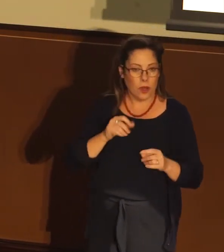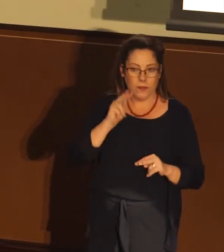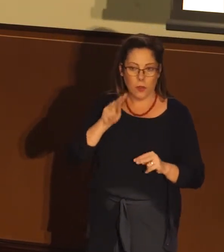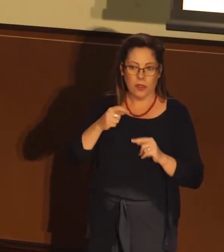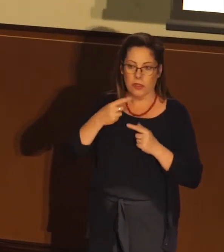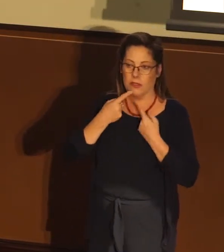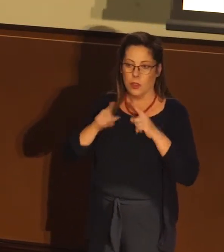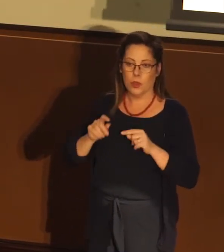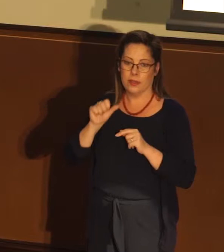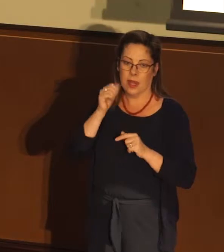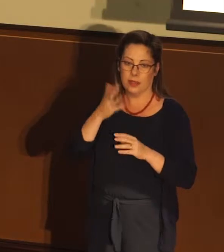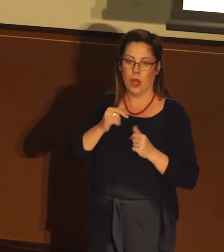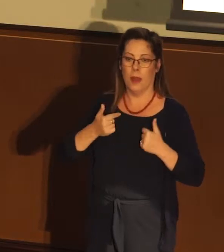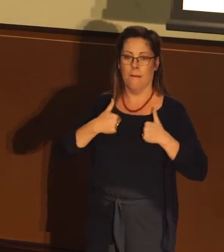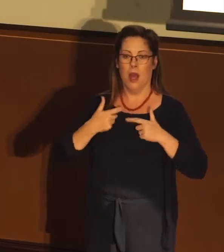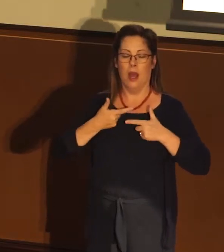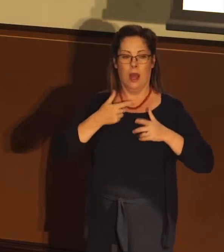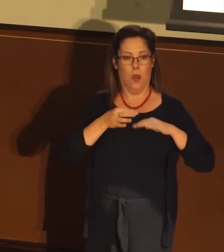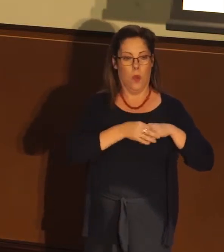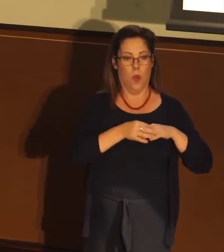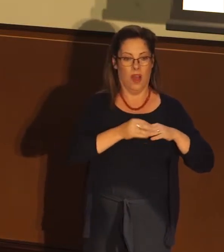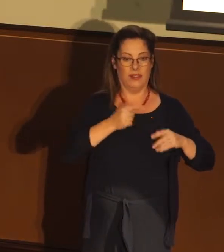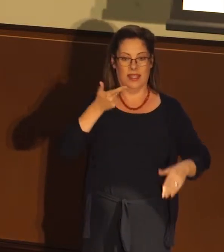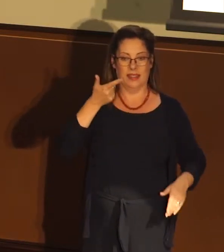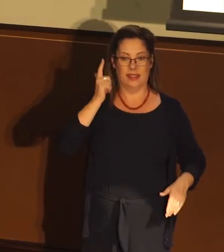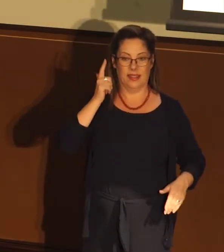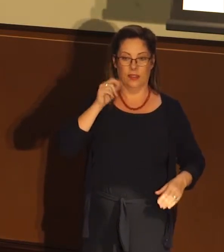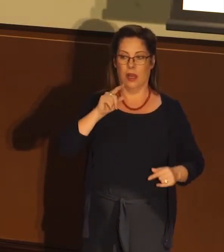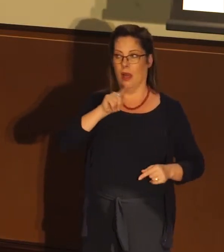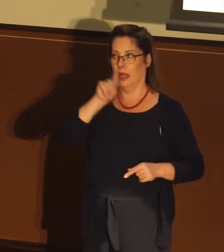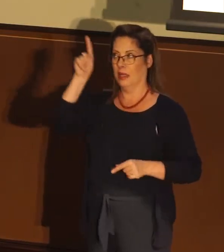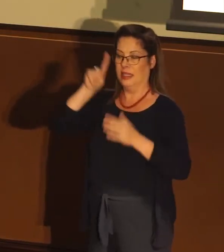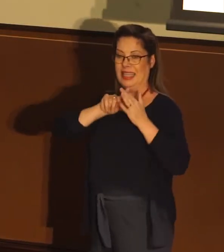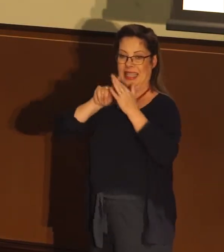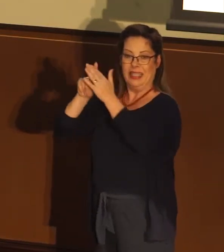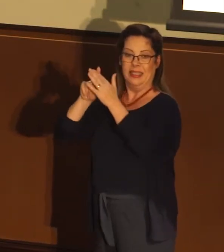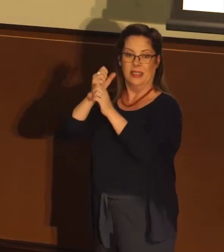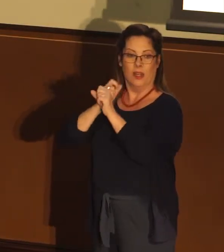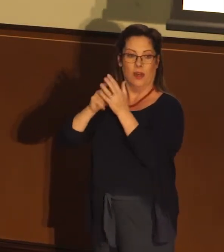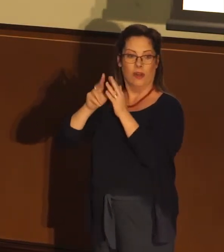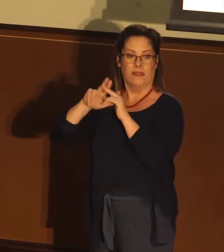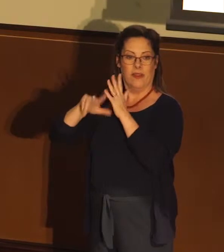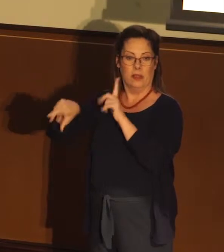but my wife's a teacher librarian up at St. Joseph's in East Gosford. And Bill Shorten was there yesterday, so I had lots of stories about that.